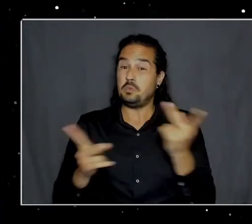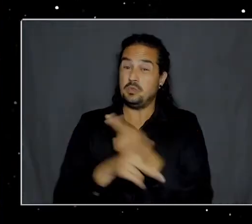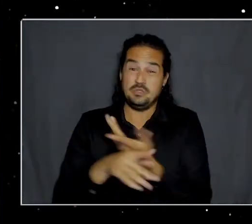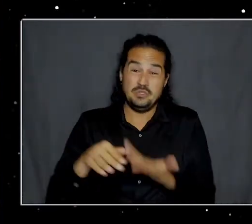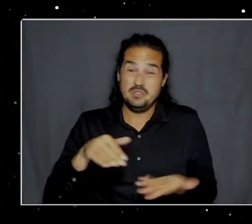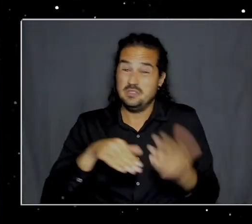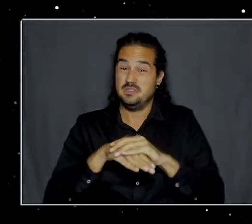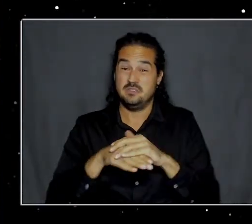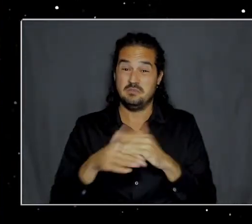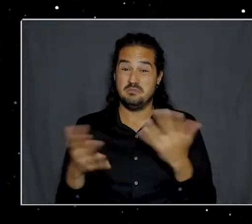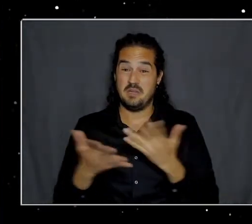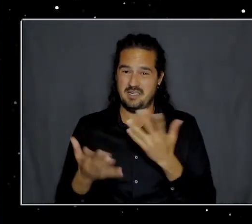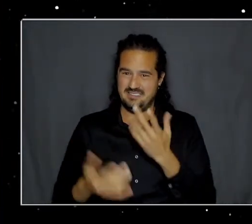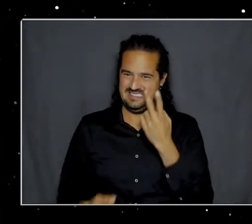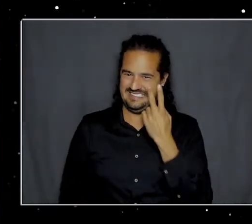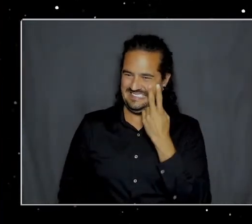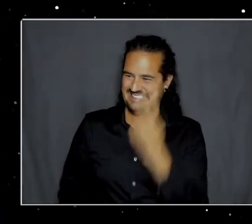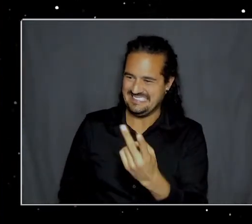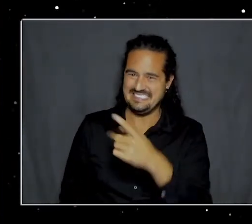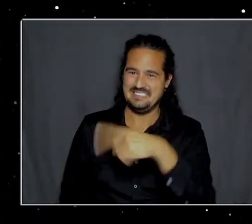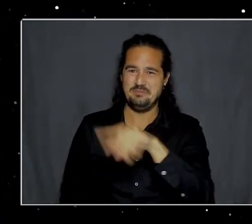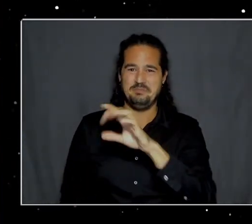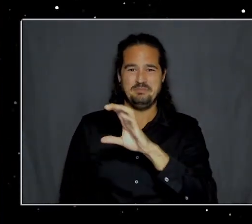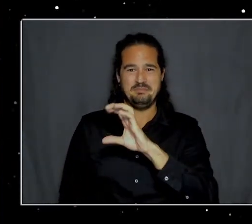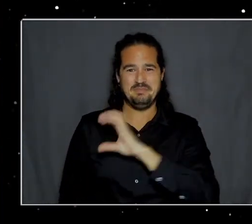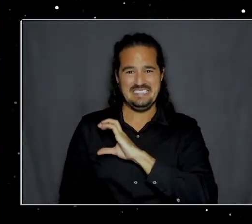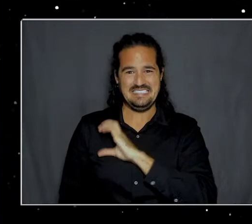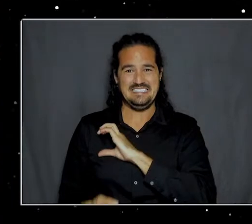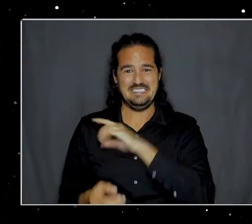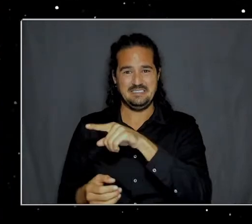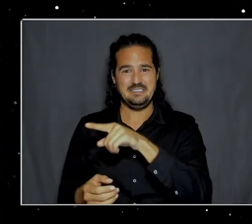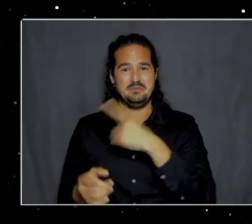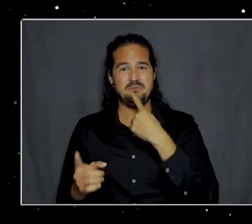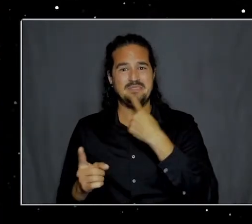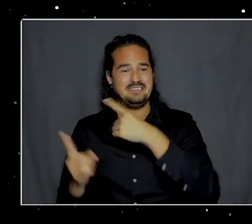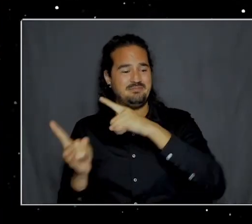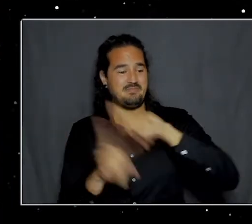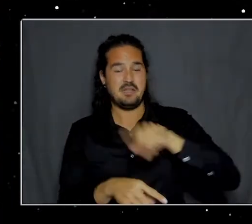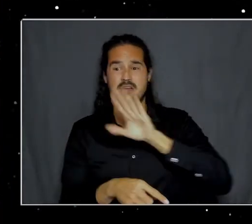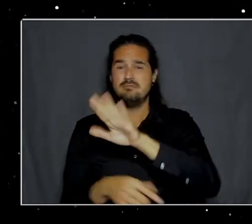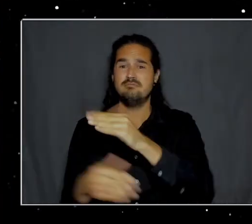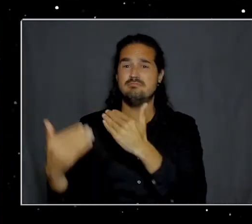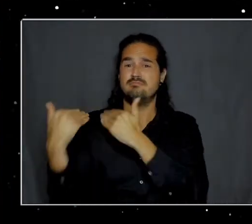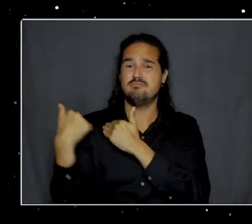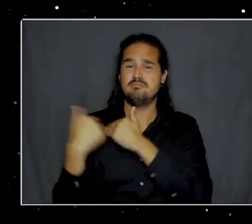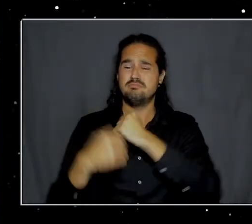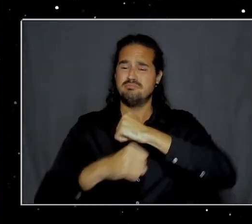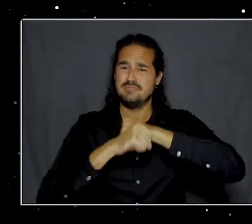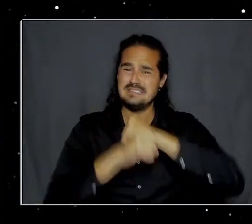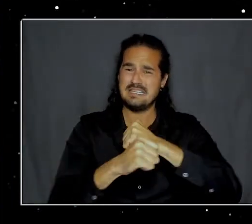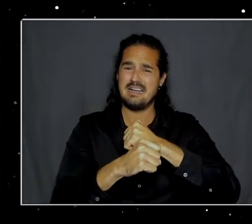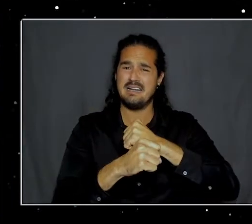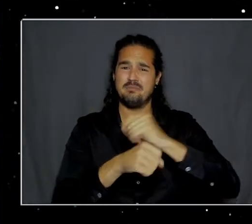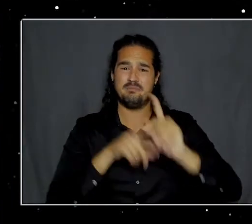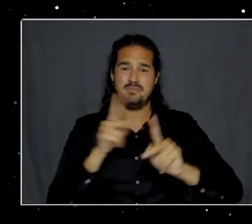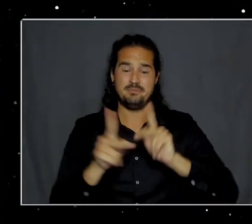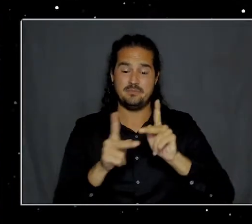WHAT MADE IT EVEN MORE HORRIFIC